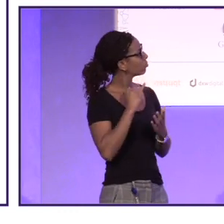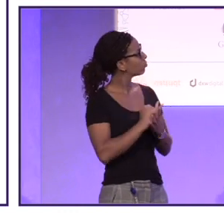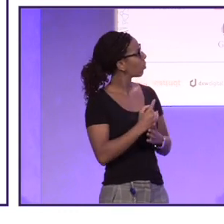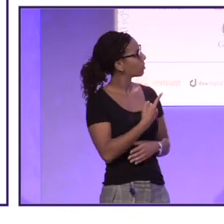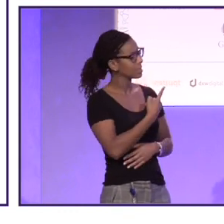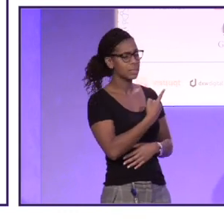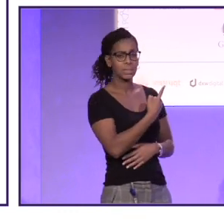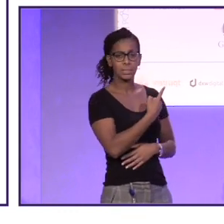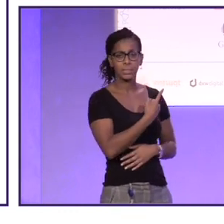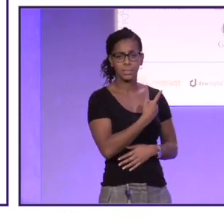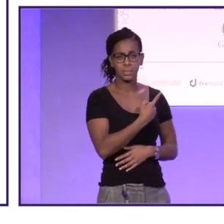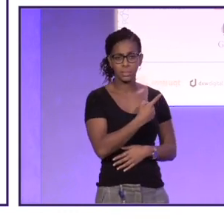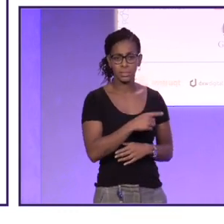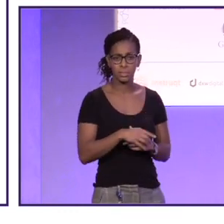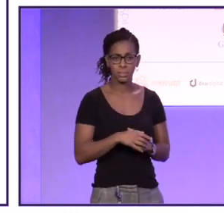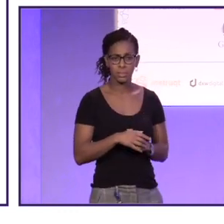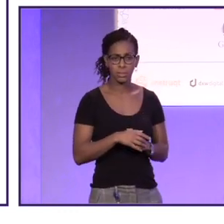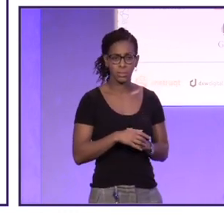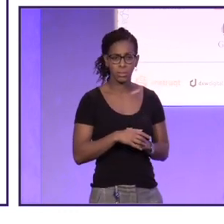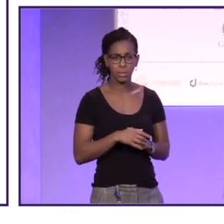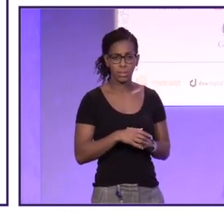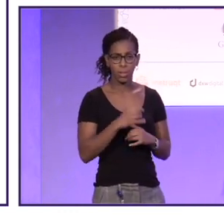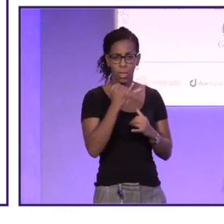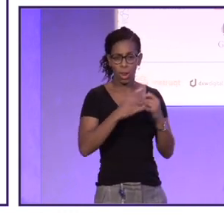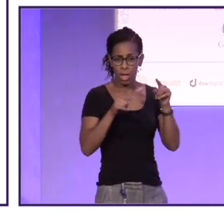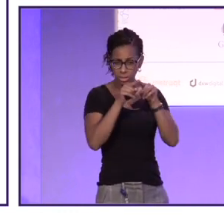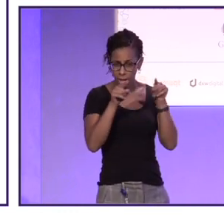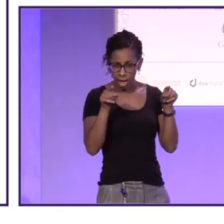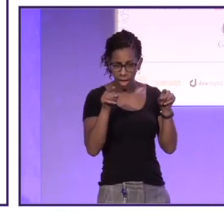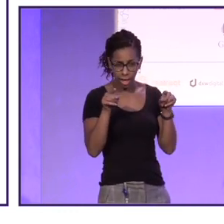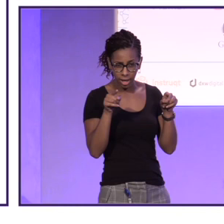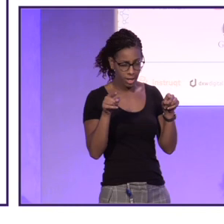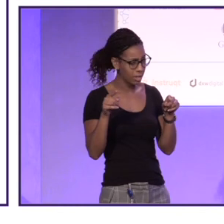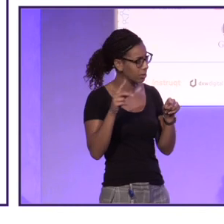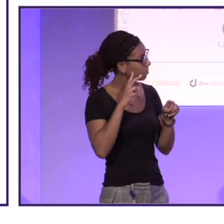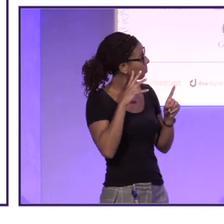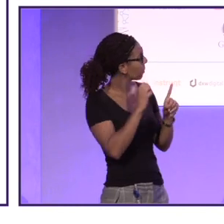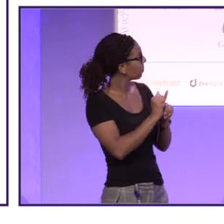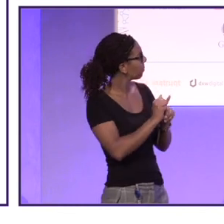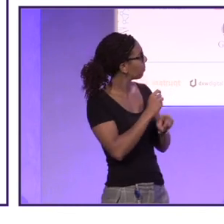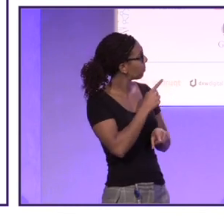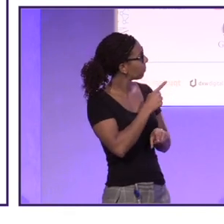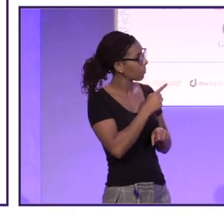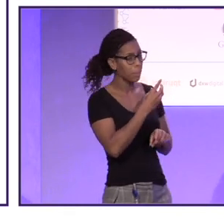Just think of it. Its hint is the last line. It could be a problem.